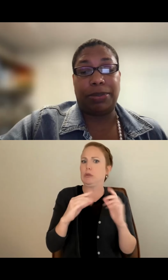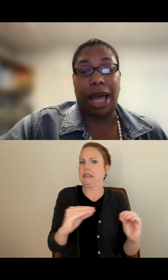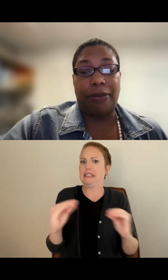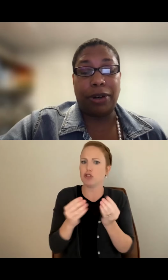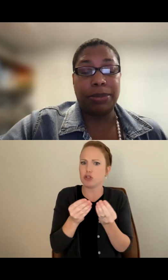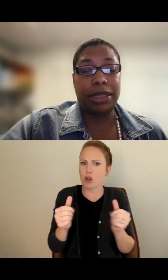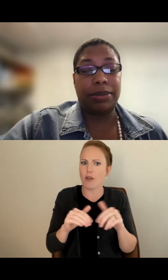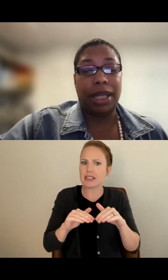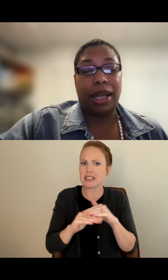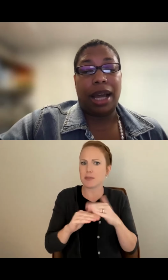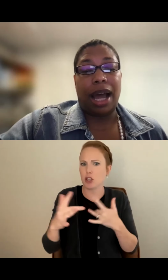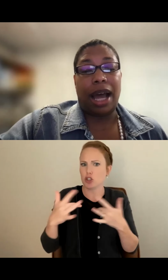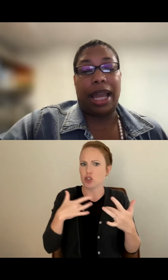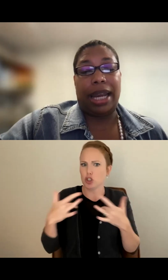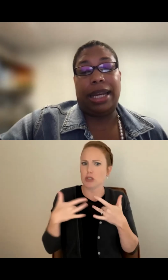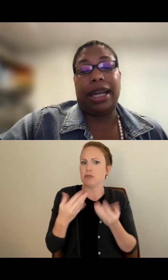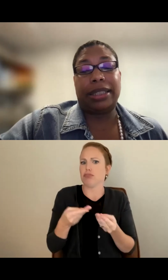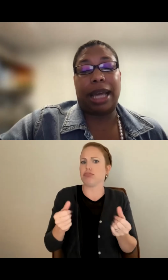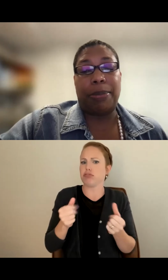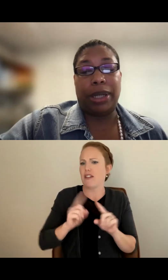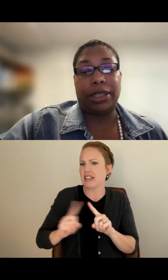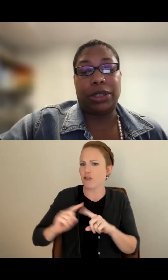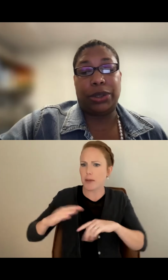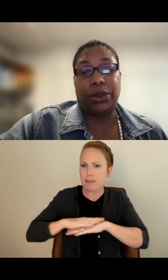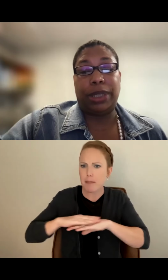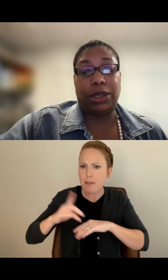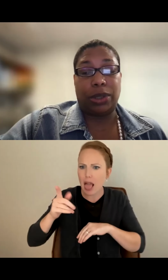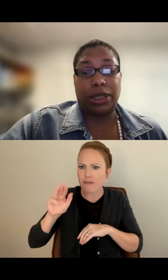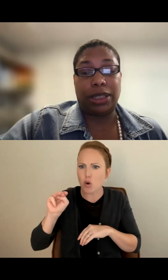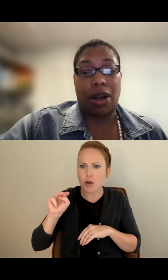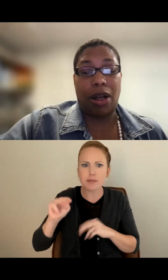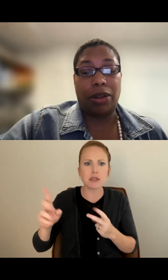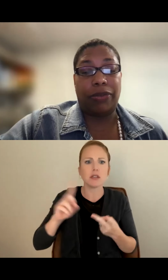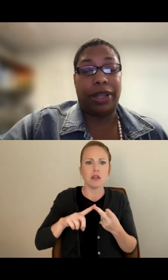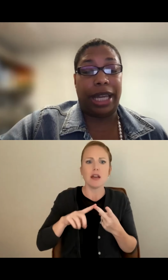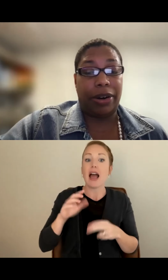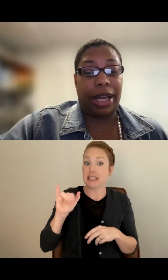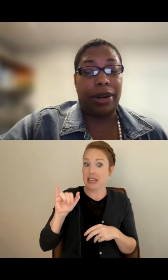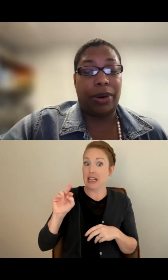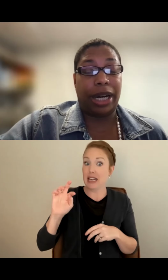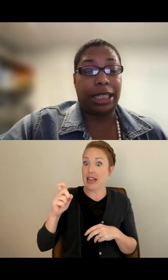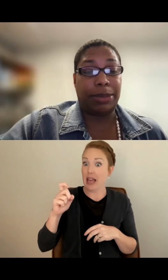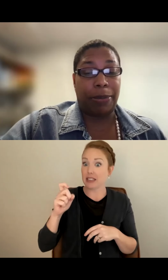range of platforms, an index that points to resources all over the Internet organized